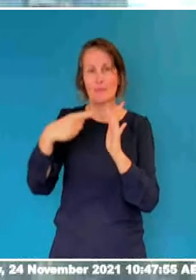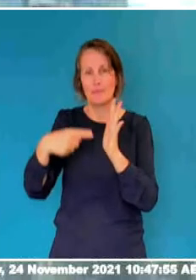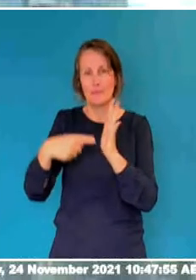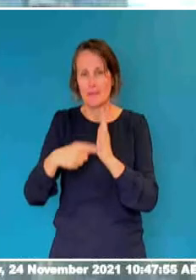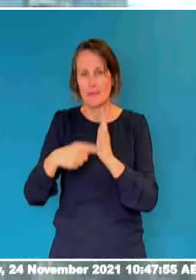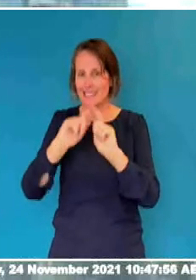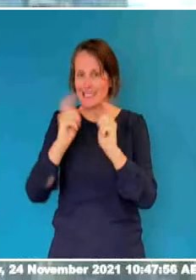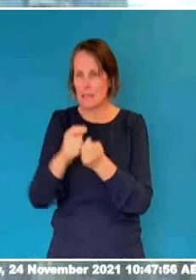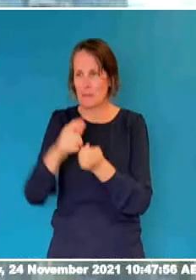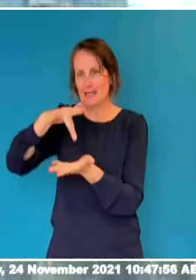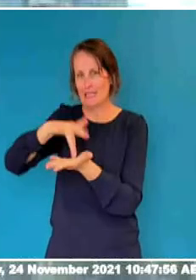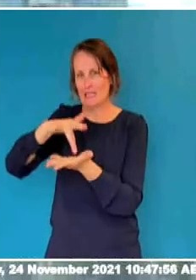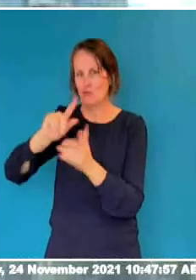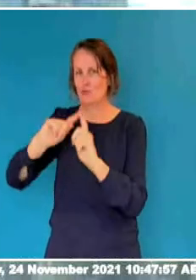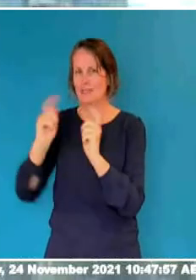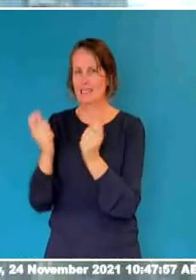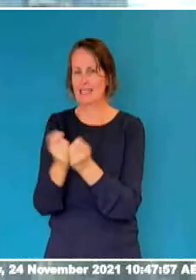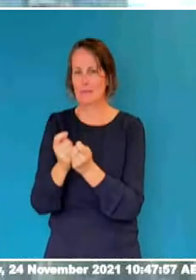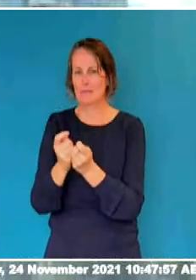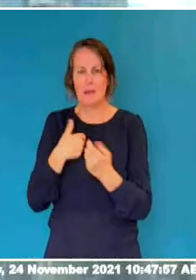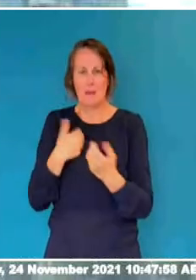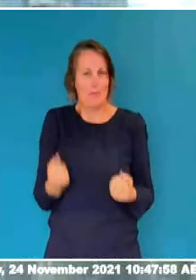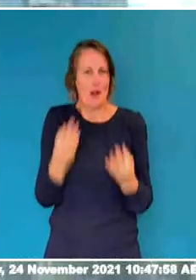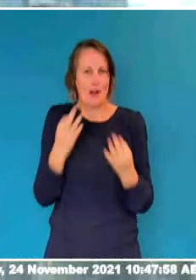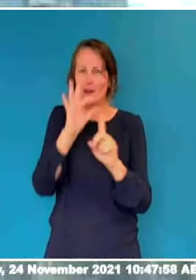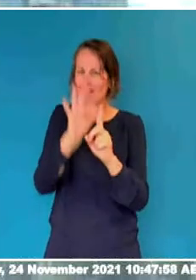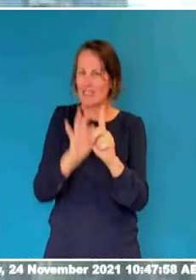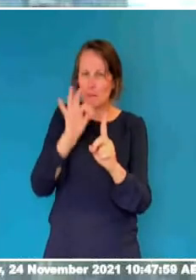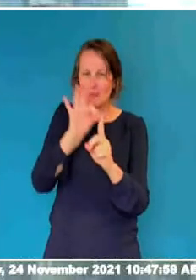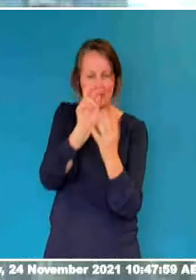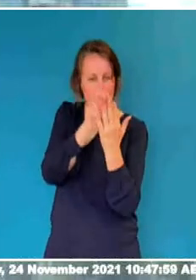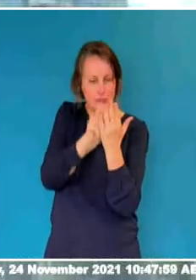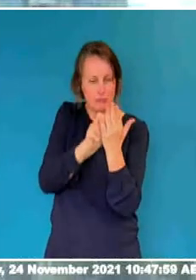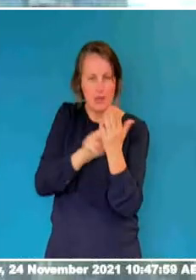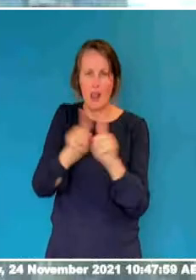well. I don't have that specific figure for the technology changes.